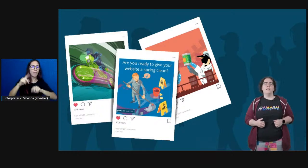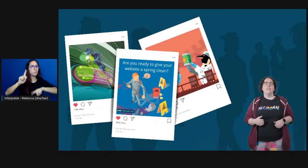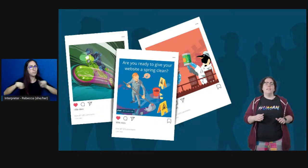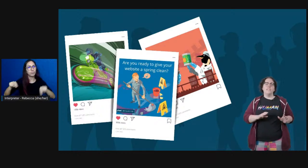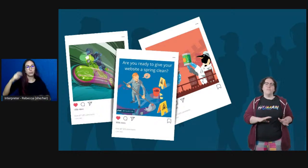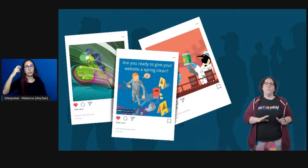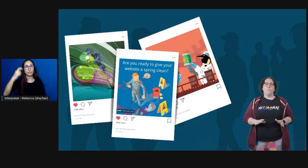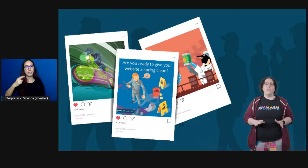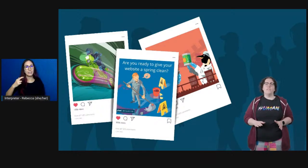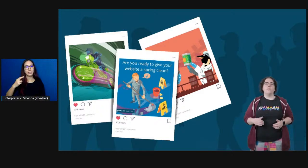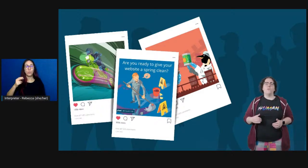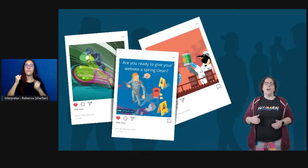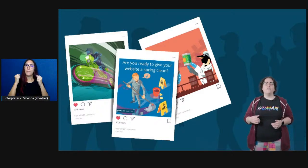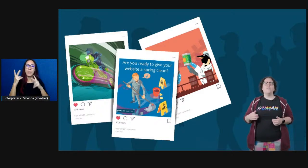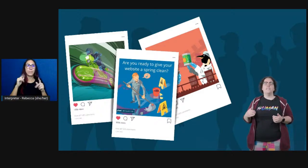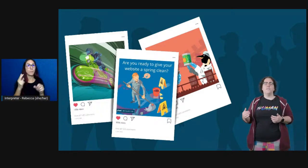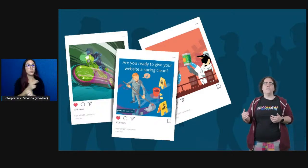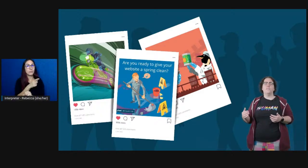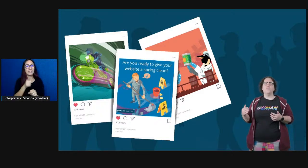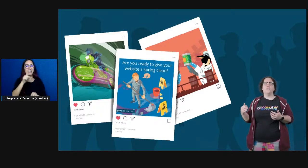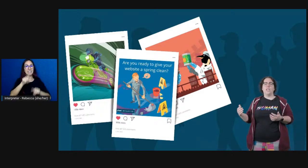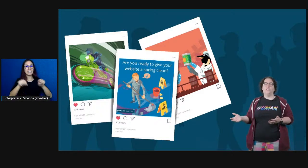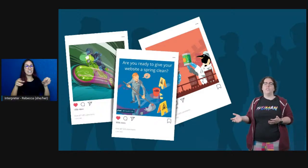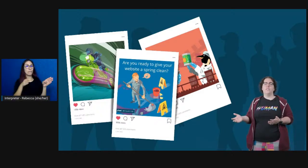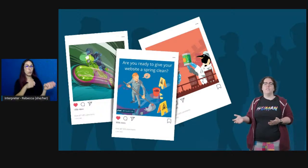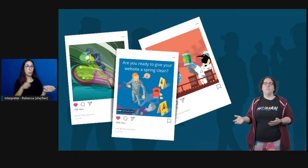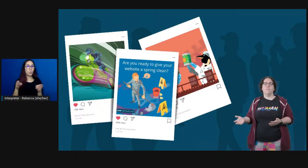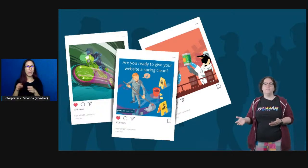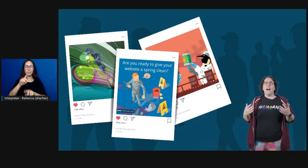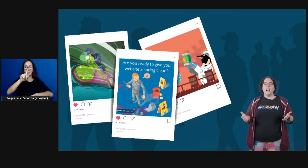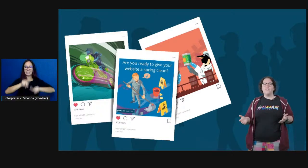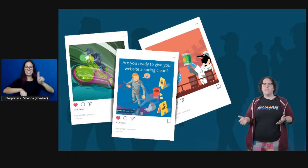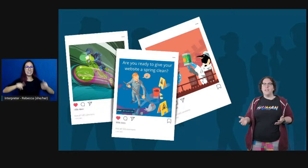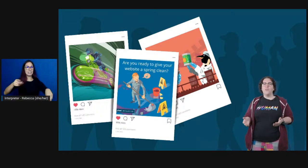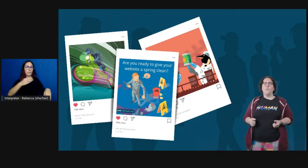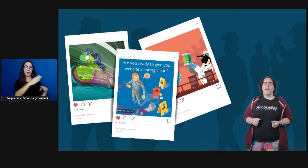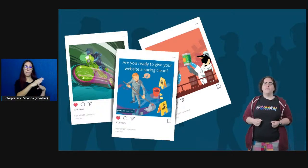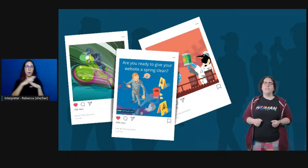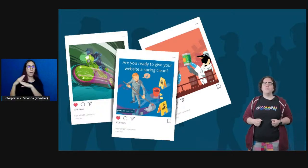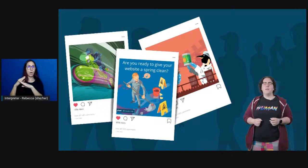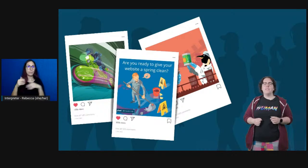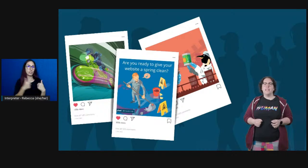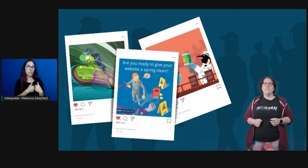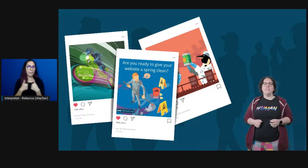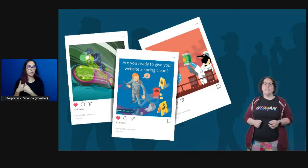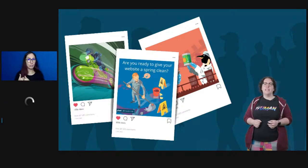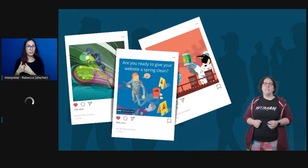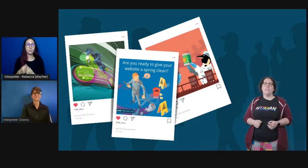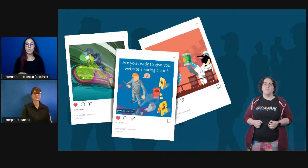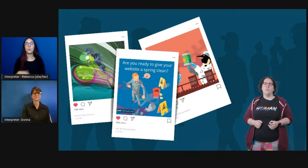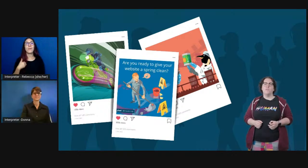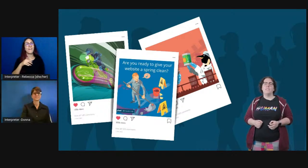For example, just showing a story to convey a message or steps of action. Numerous of people are consuming our content and